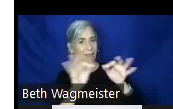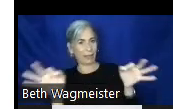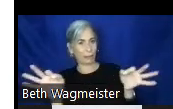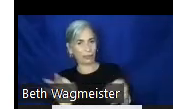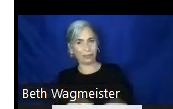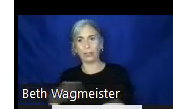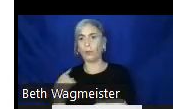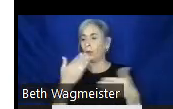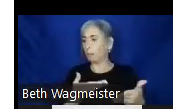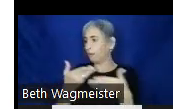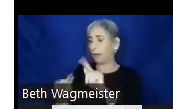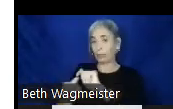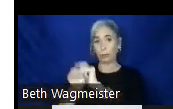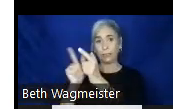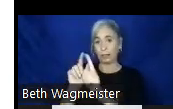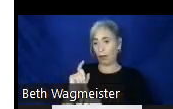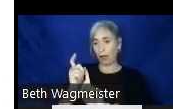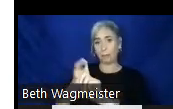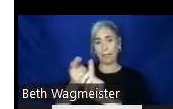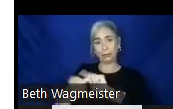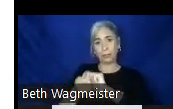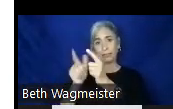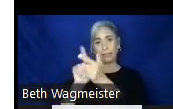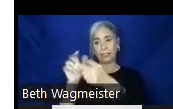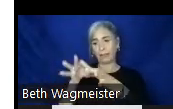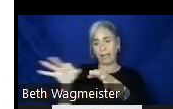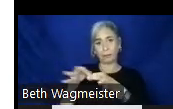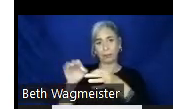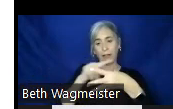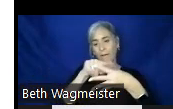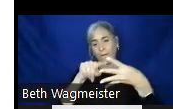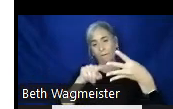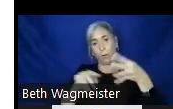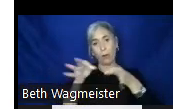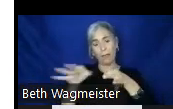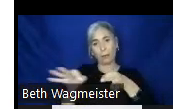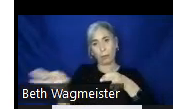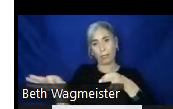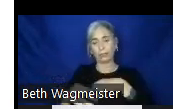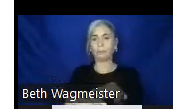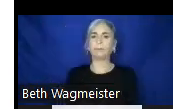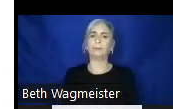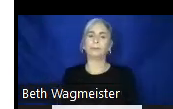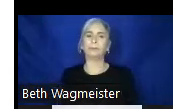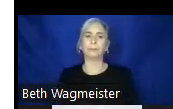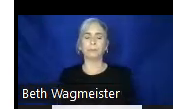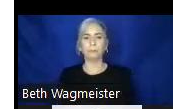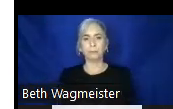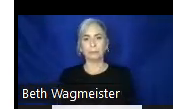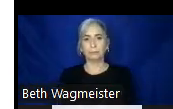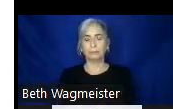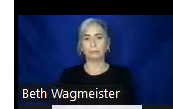provide automatic translation of the captions in four languages. (No English